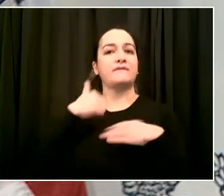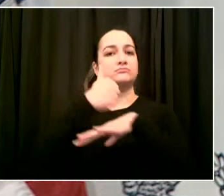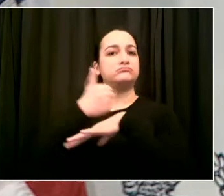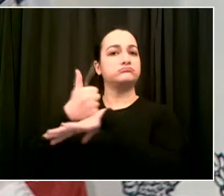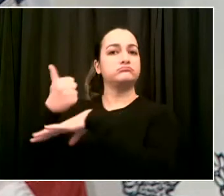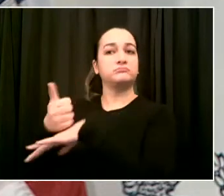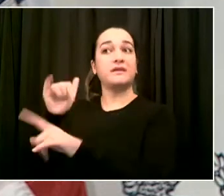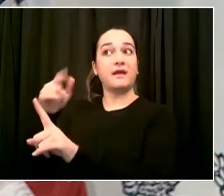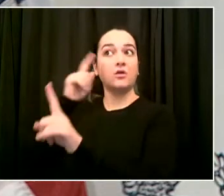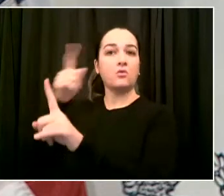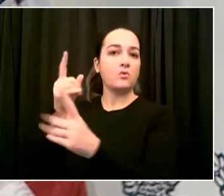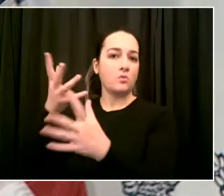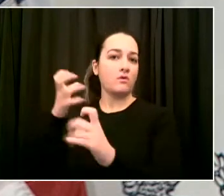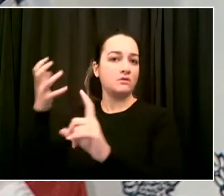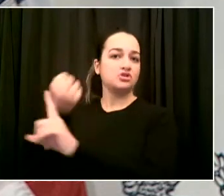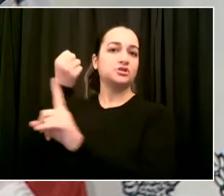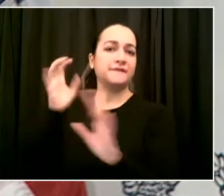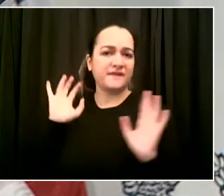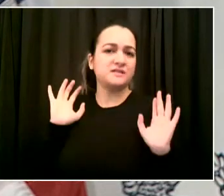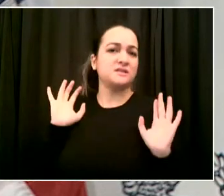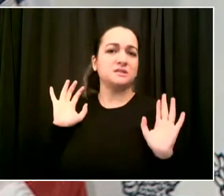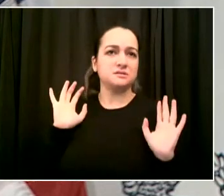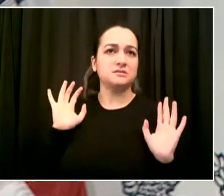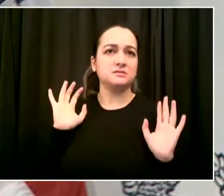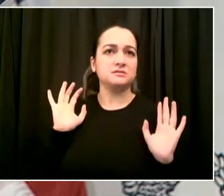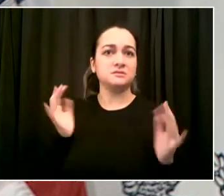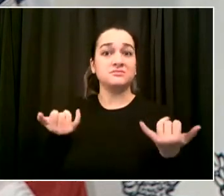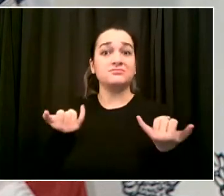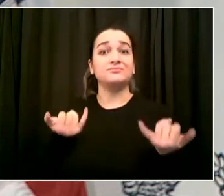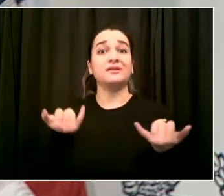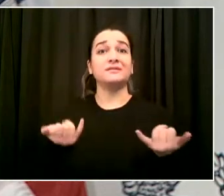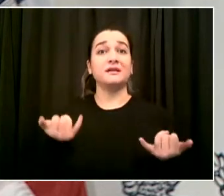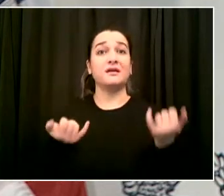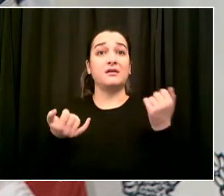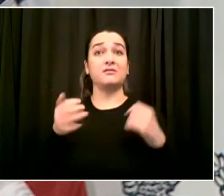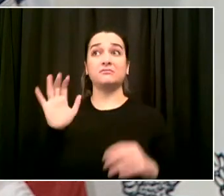OR PLLSAN, WE ARE NOT STUCK IN THE MOONMET. RIGHT NOW OUR COUNTRY Y IS NNT O PROVIINDIG G US